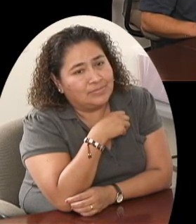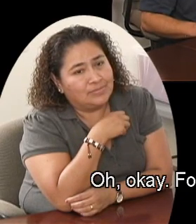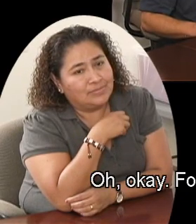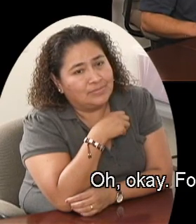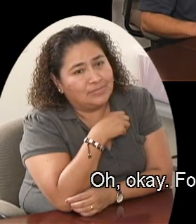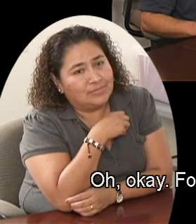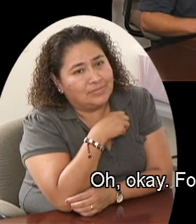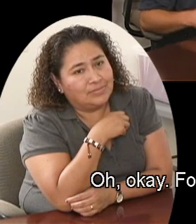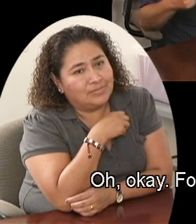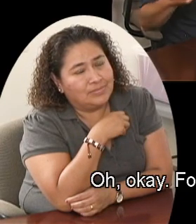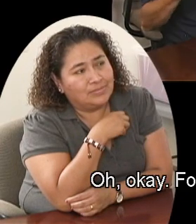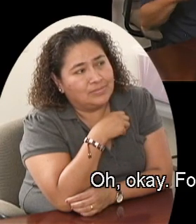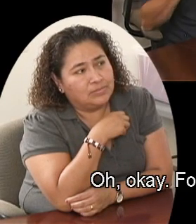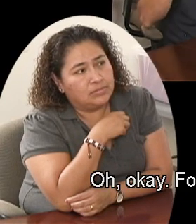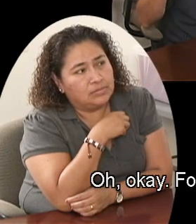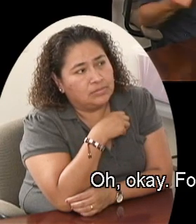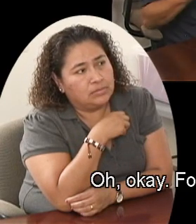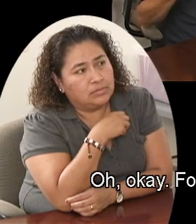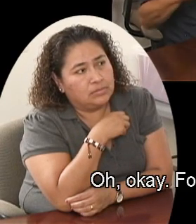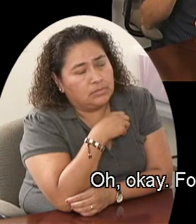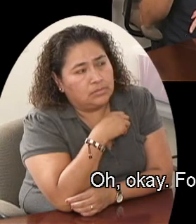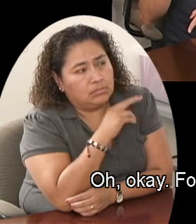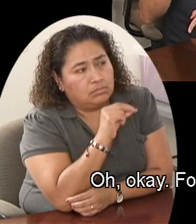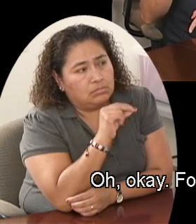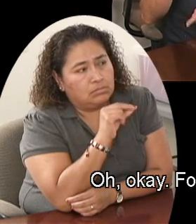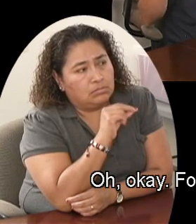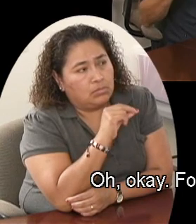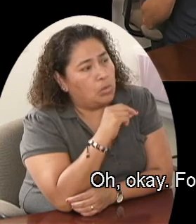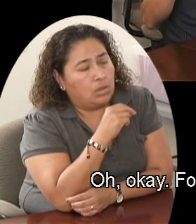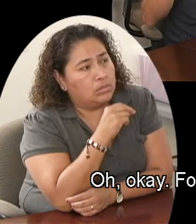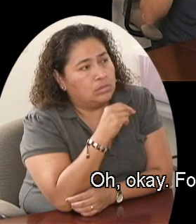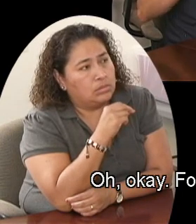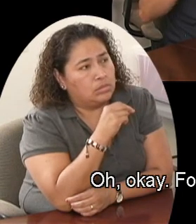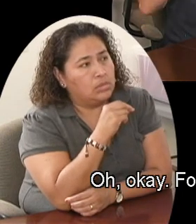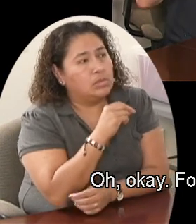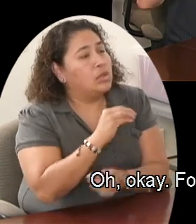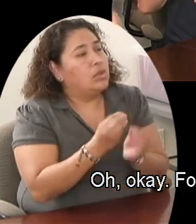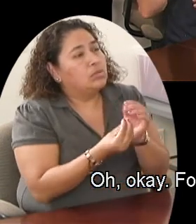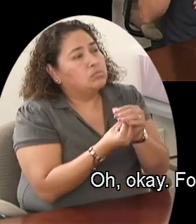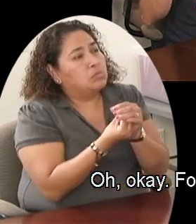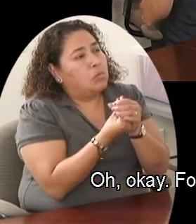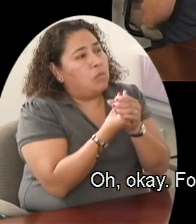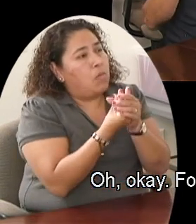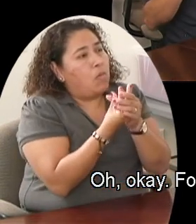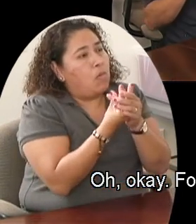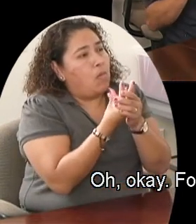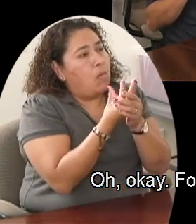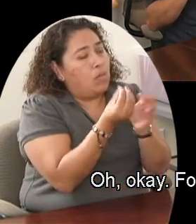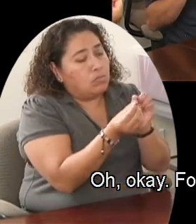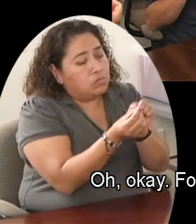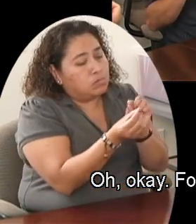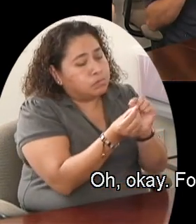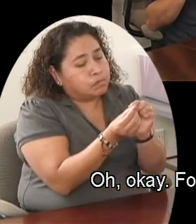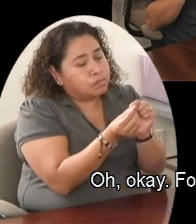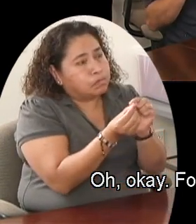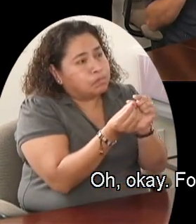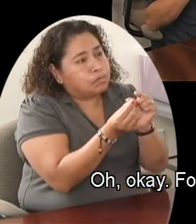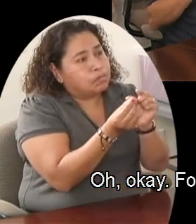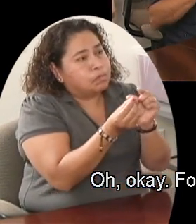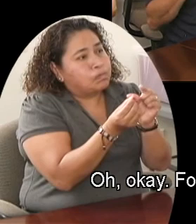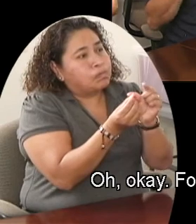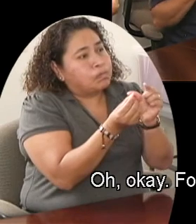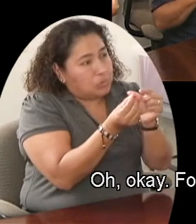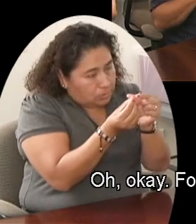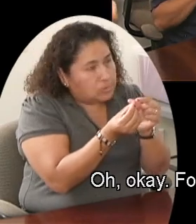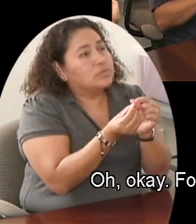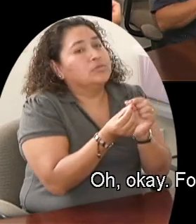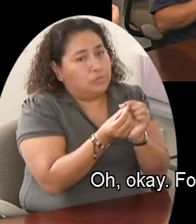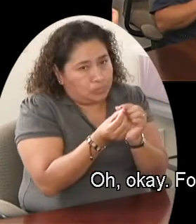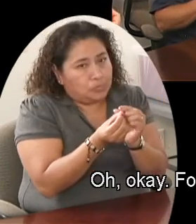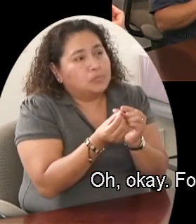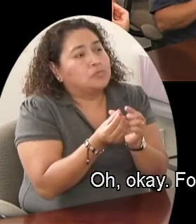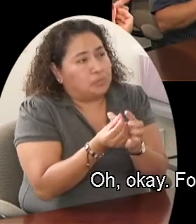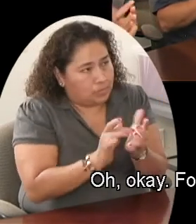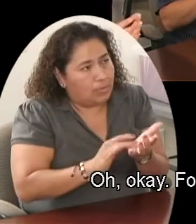Oh, okay. For pain? I see, okay.